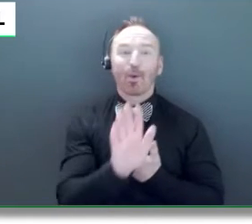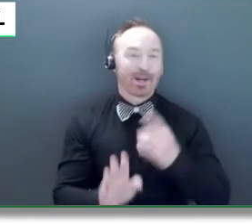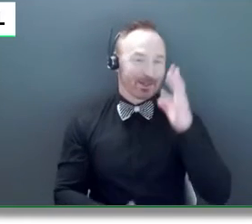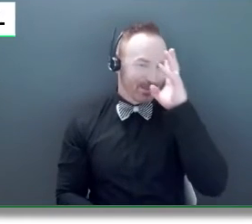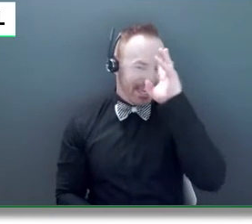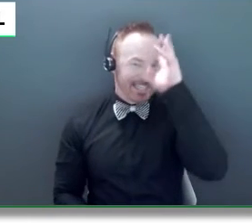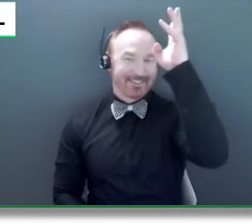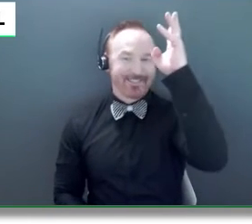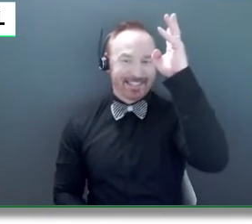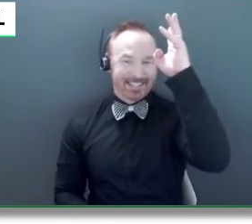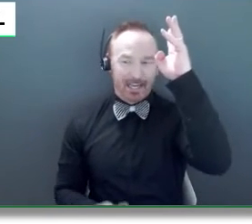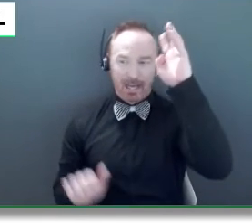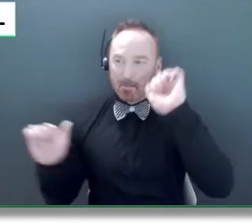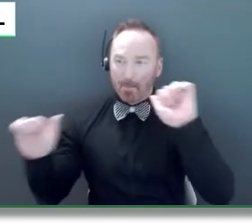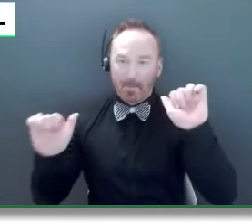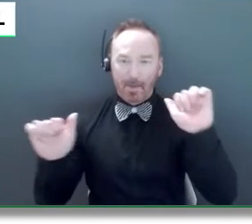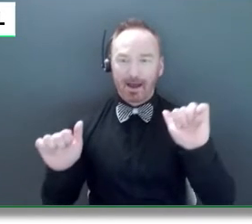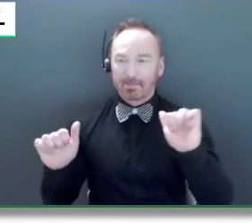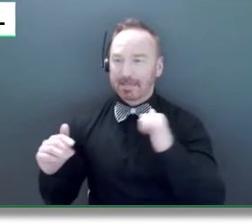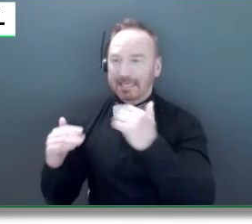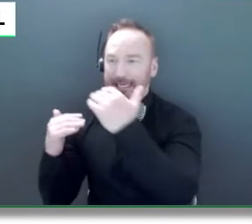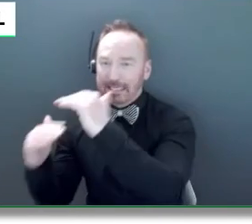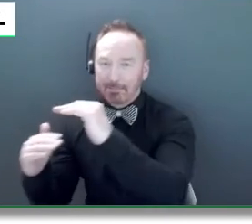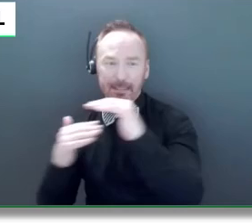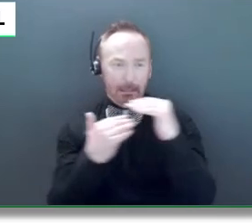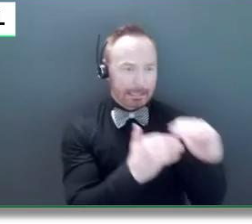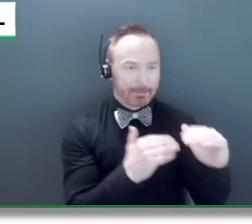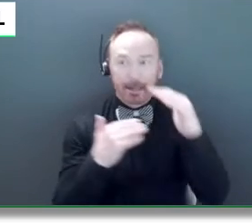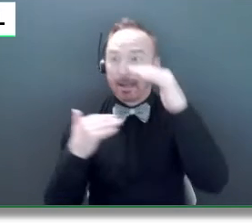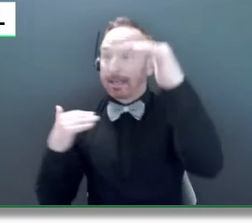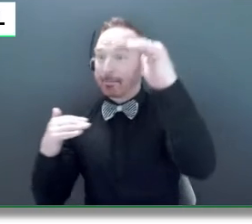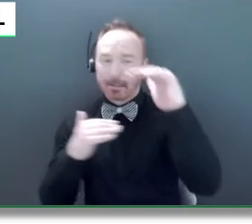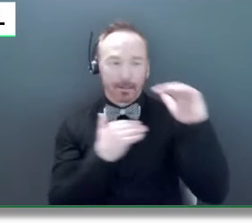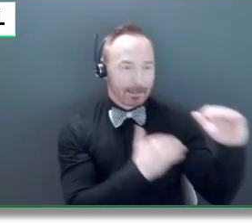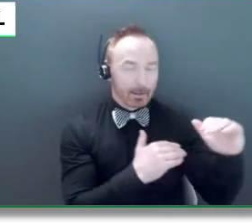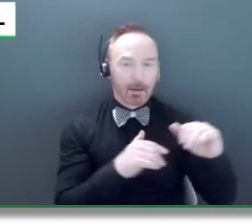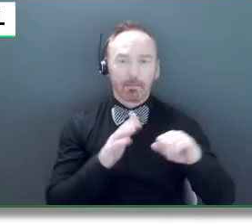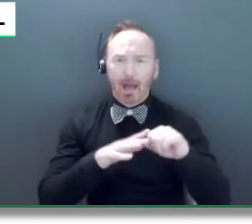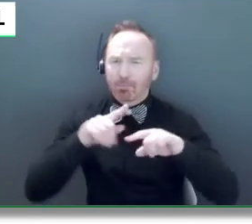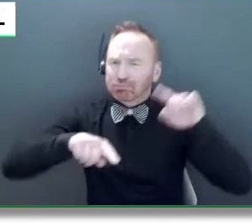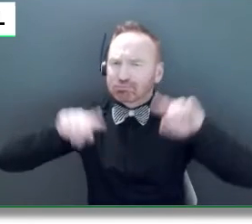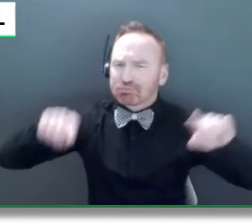pandemic for us and the amazing amount of innovation that came out just through